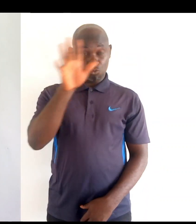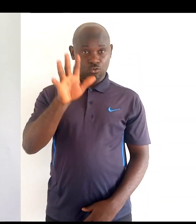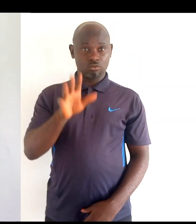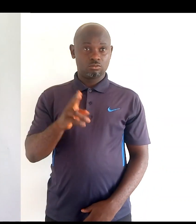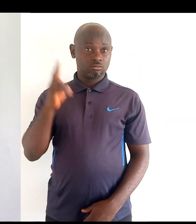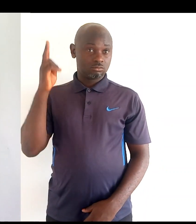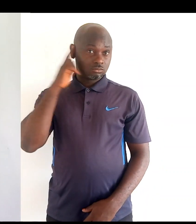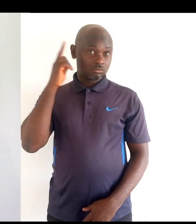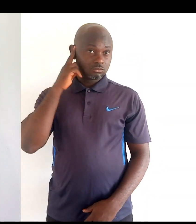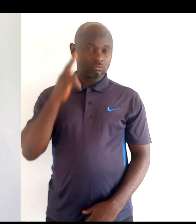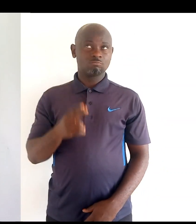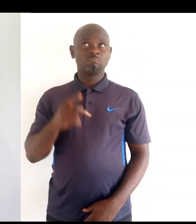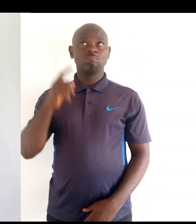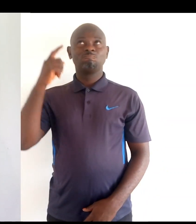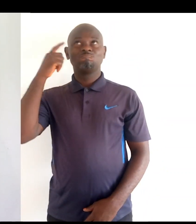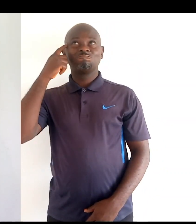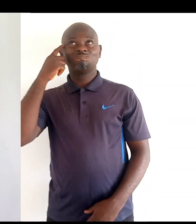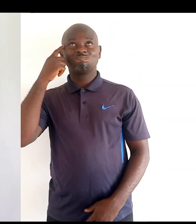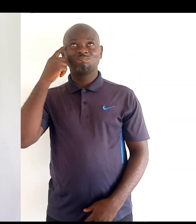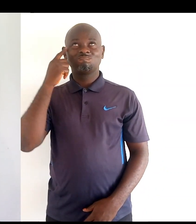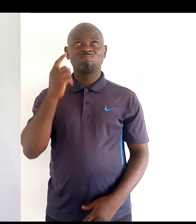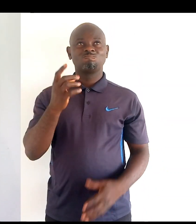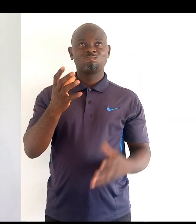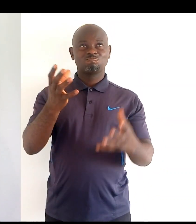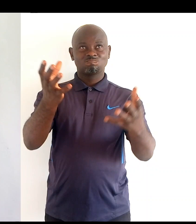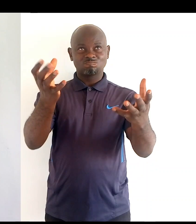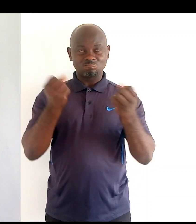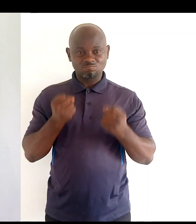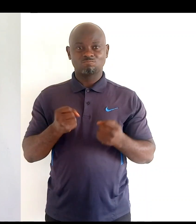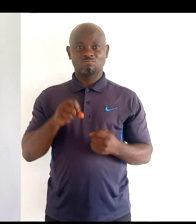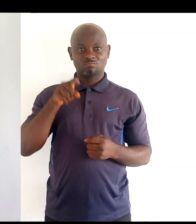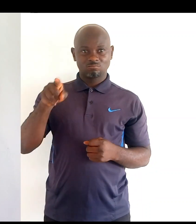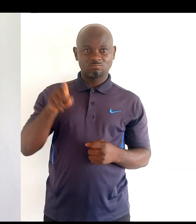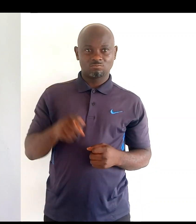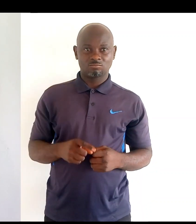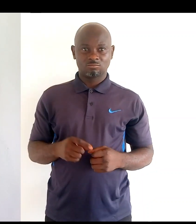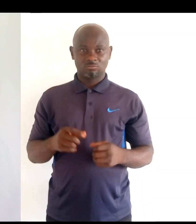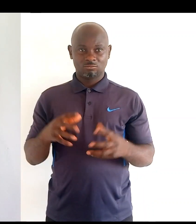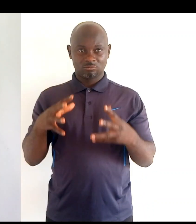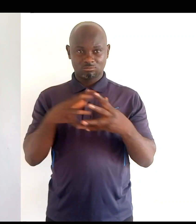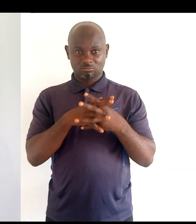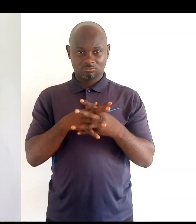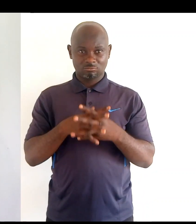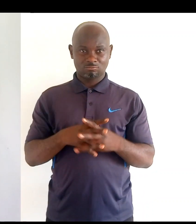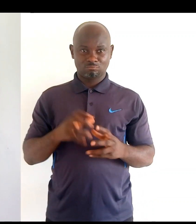environment where people think the other languages are more preferred and indigenous languages are